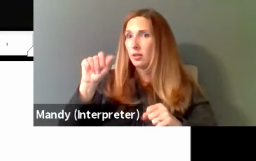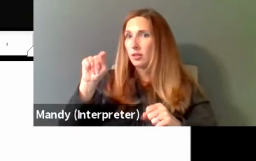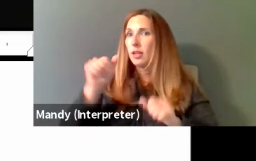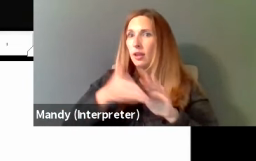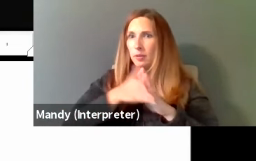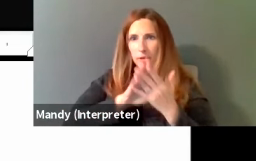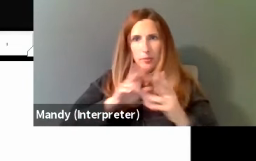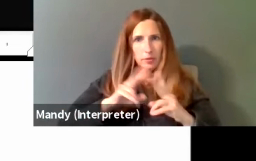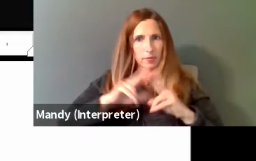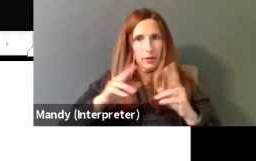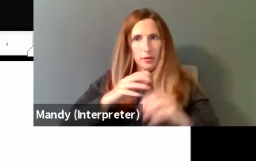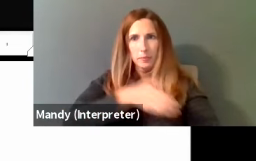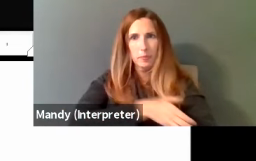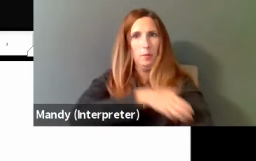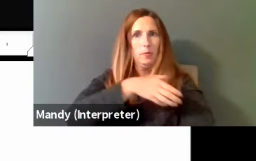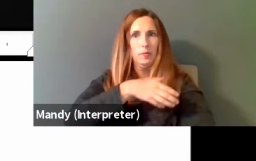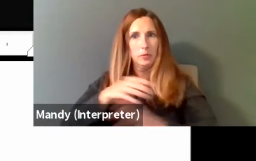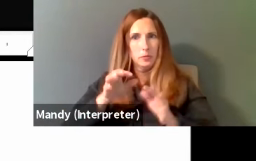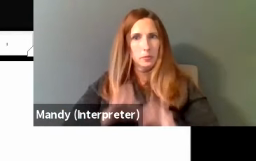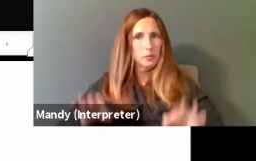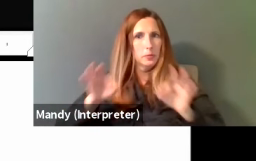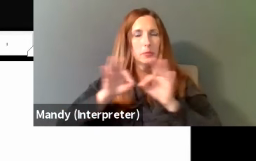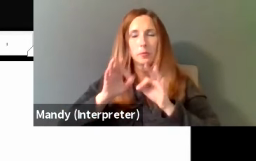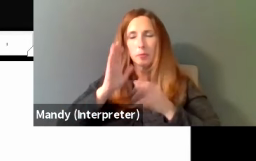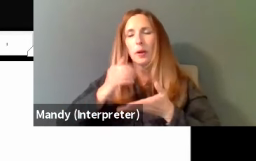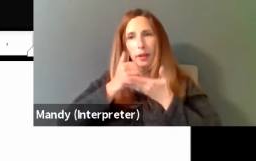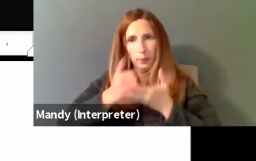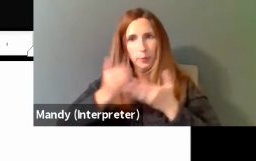very powerful, and it will help you going forward